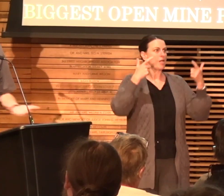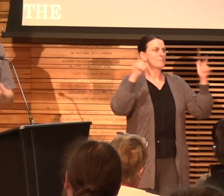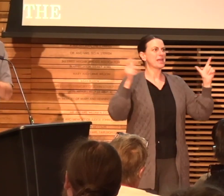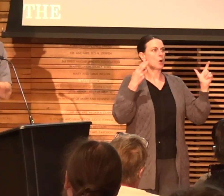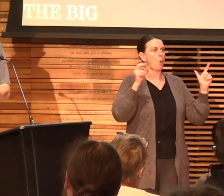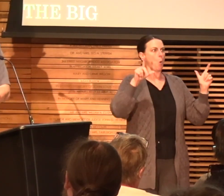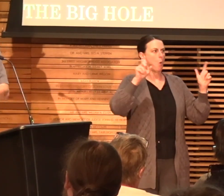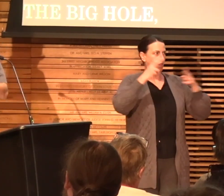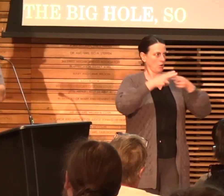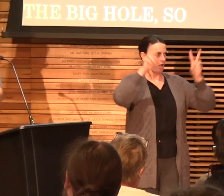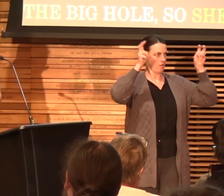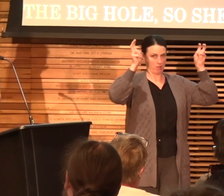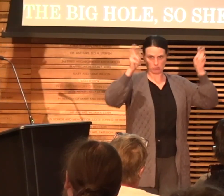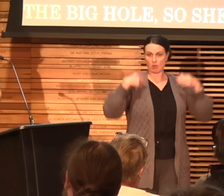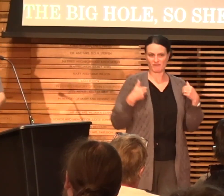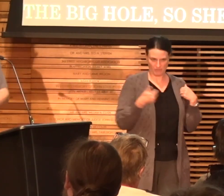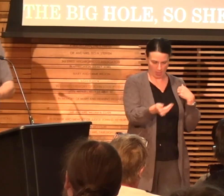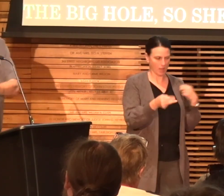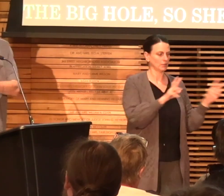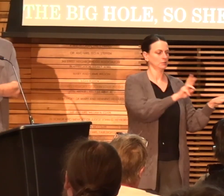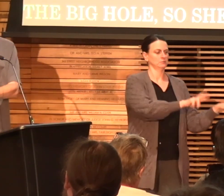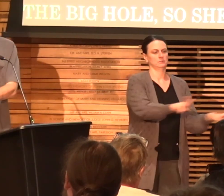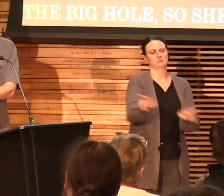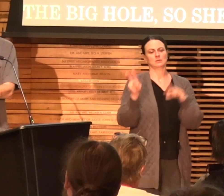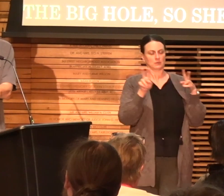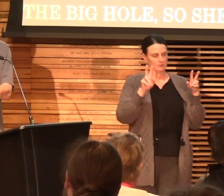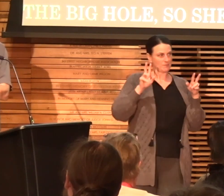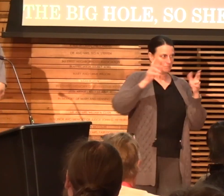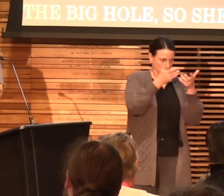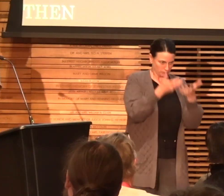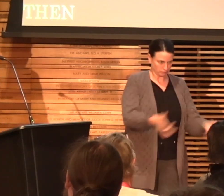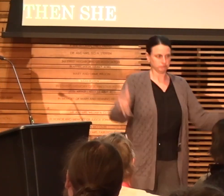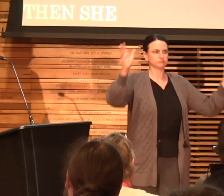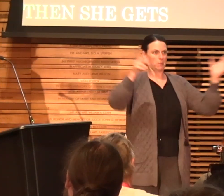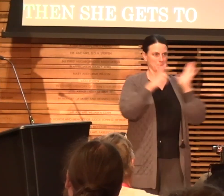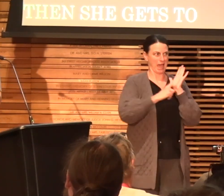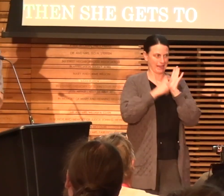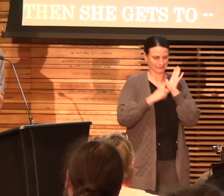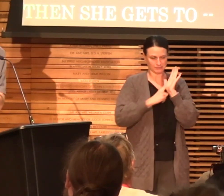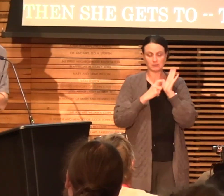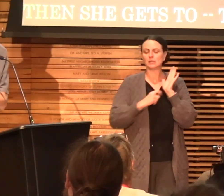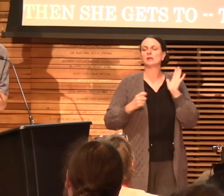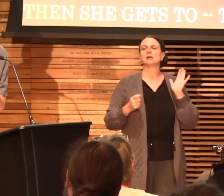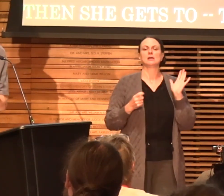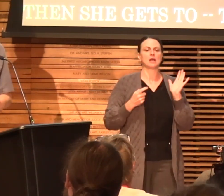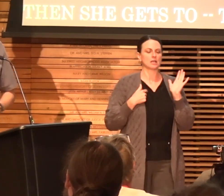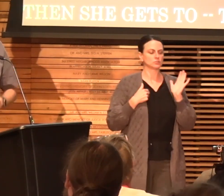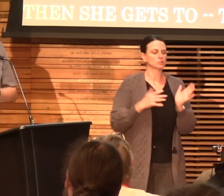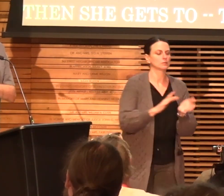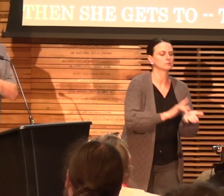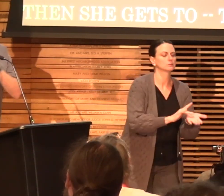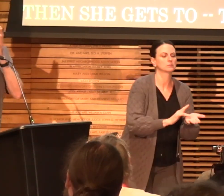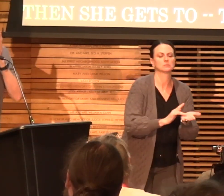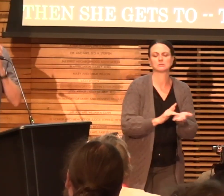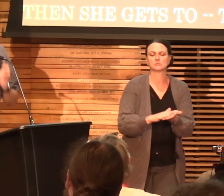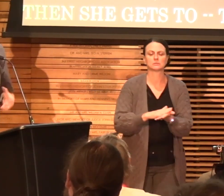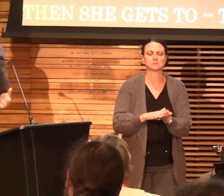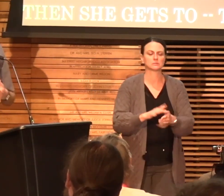So she's invited on a tour, and then she gets to feel diamonds, like, these massive diamonds